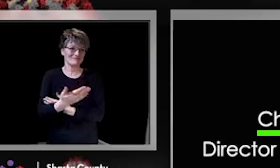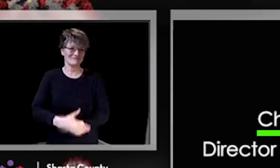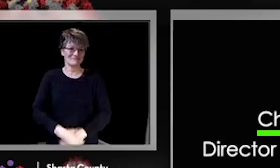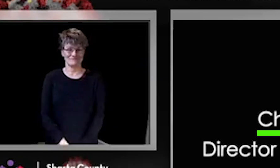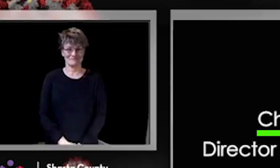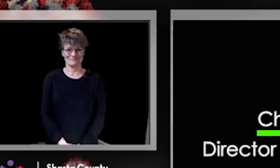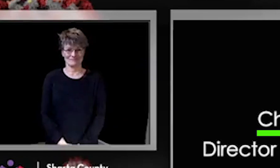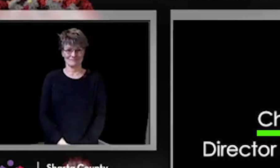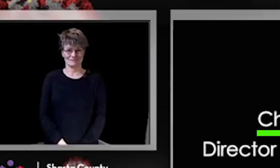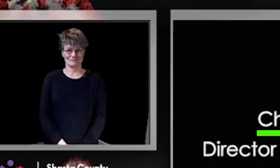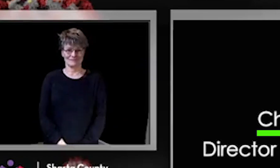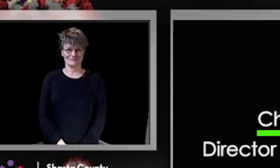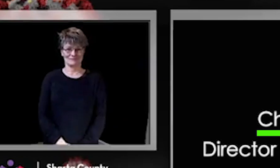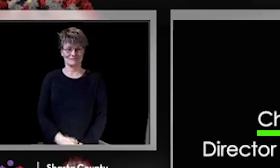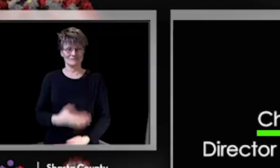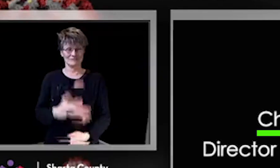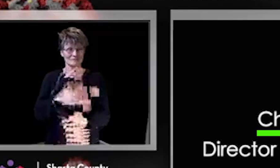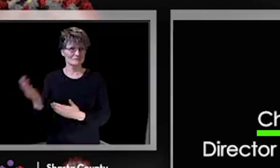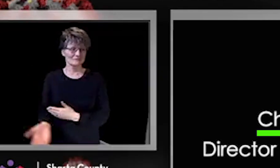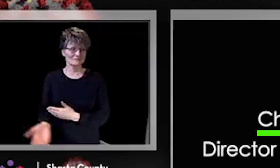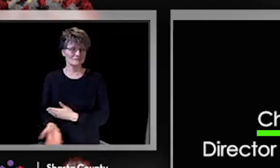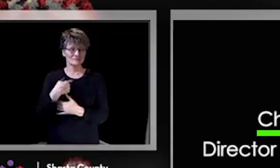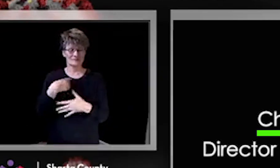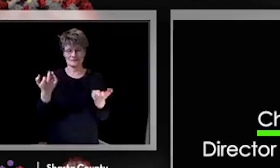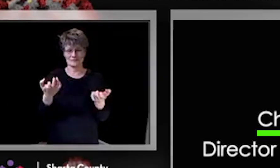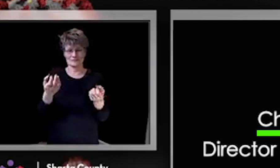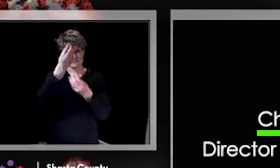I wanted to share today what the Housing and Community Action Agency is doing to house